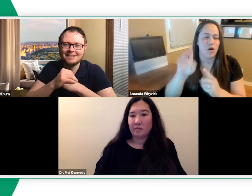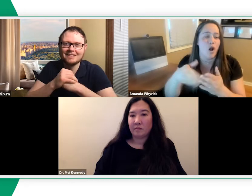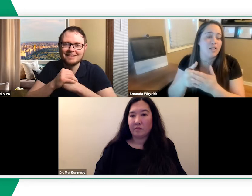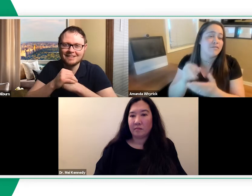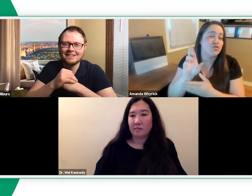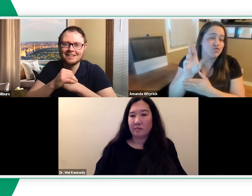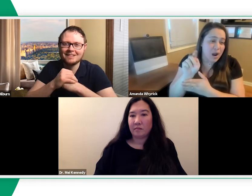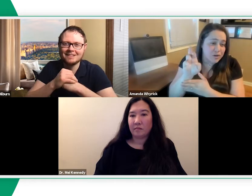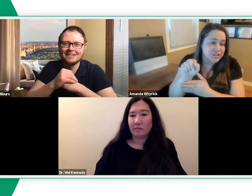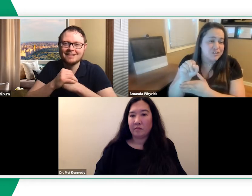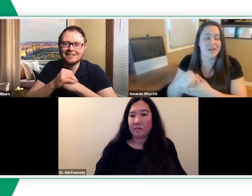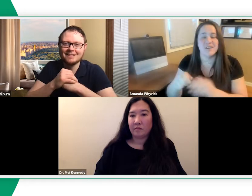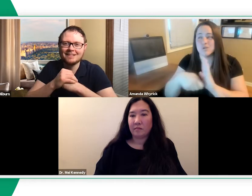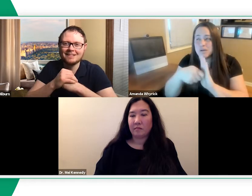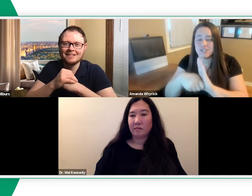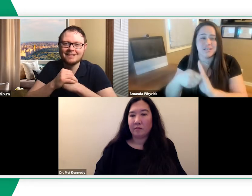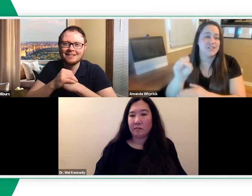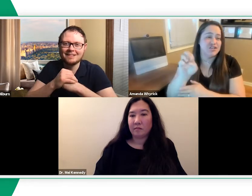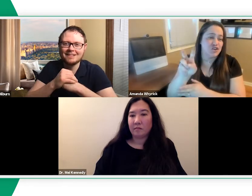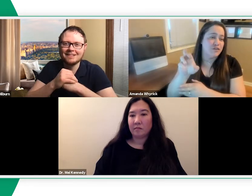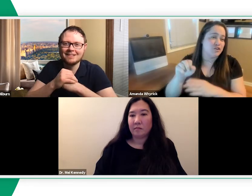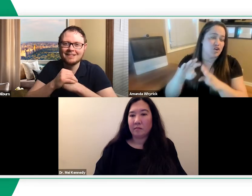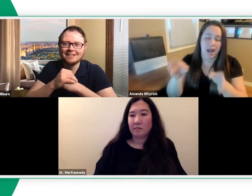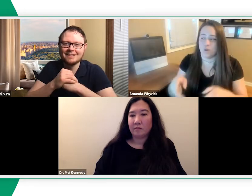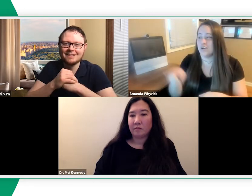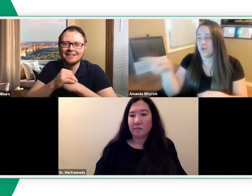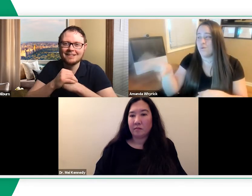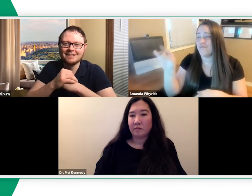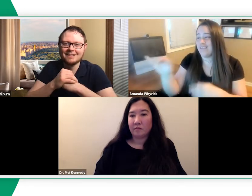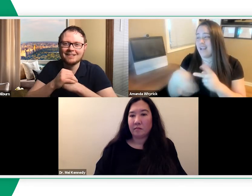all of the routers, switches, servers are housed. You will find that kind of stuff in